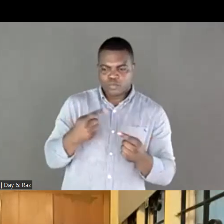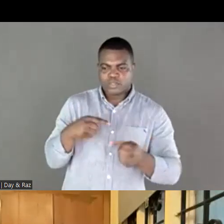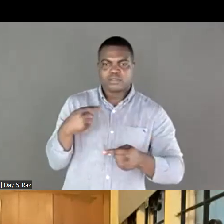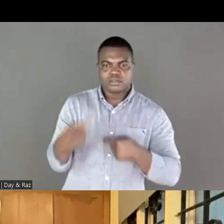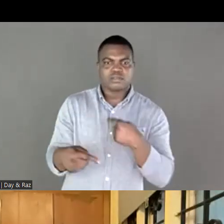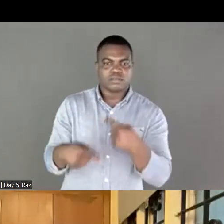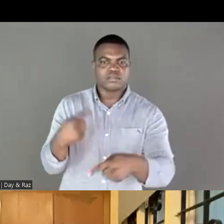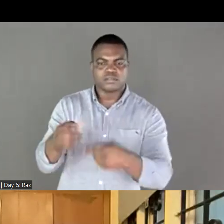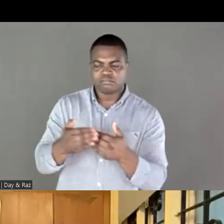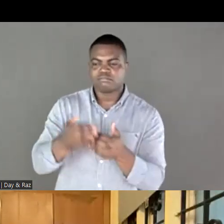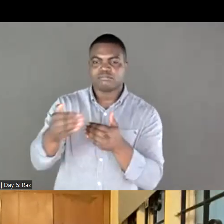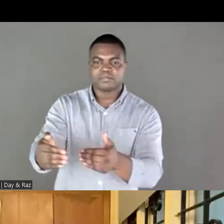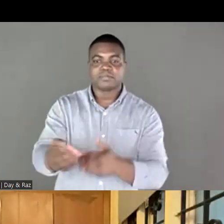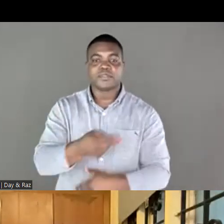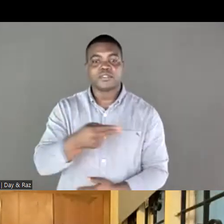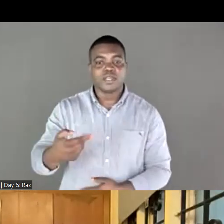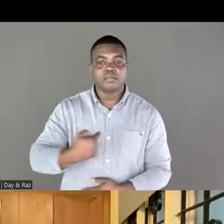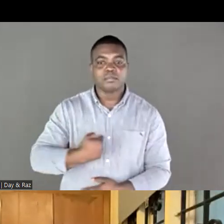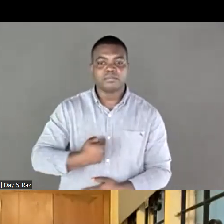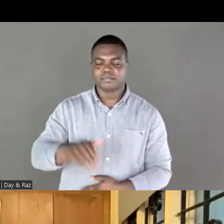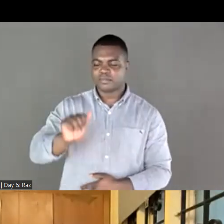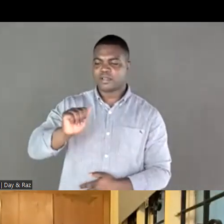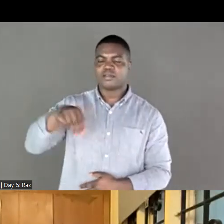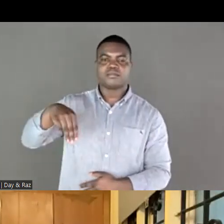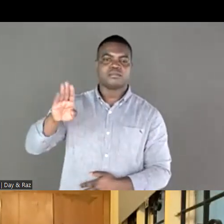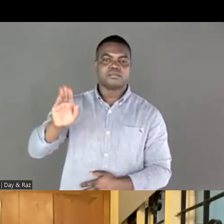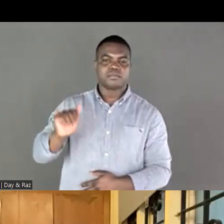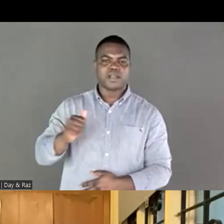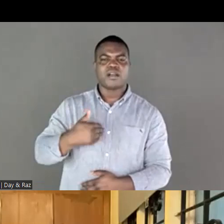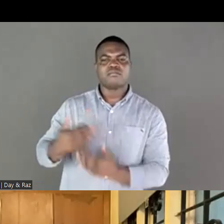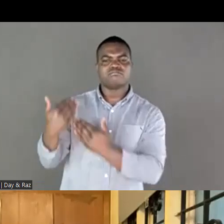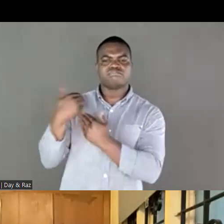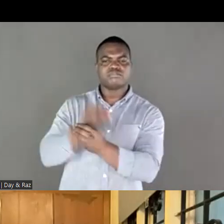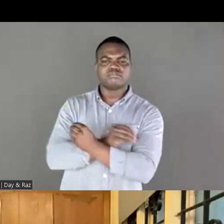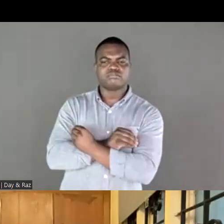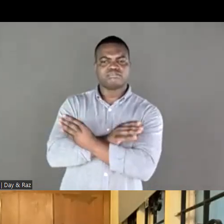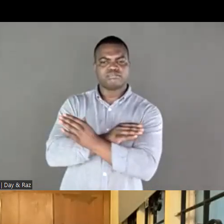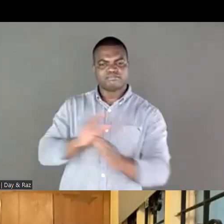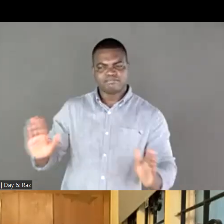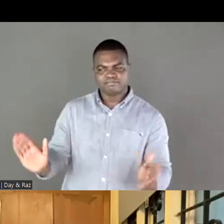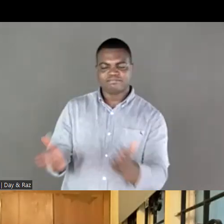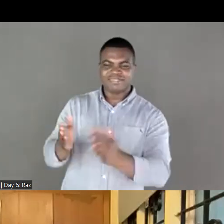And I live in Chennai in India, which is where I'm joining you from. It is my pleasure to